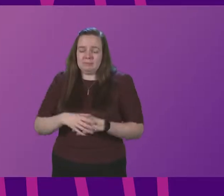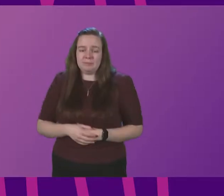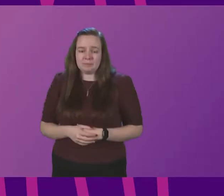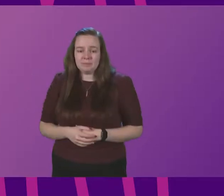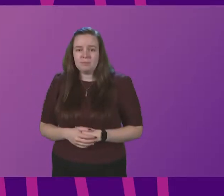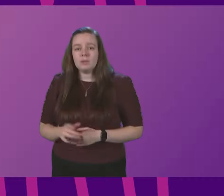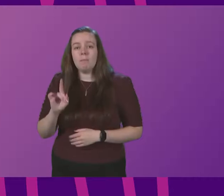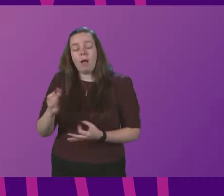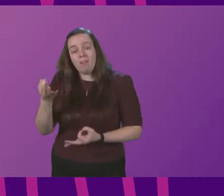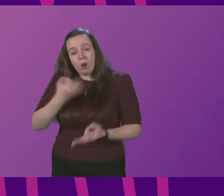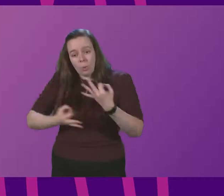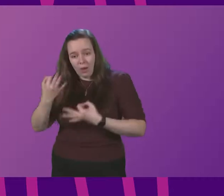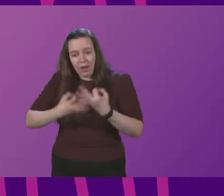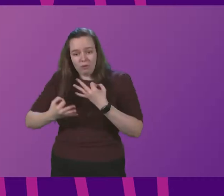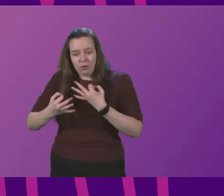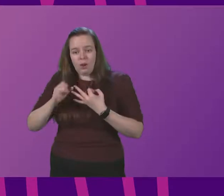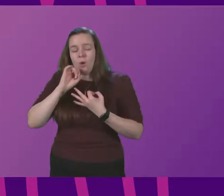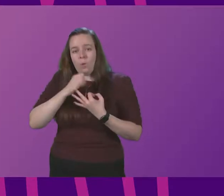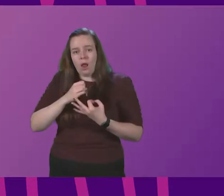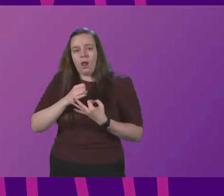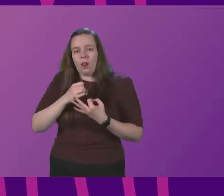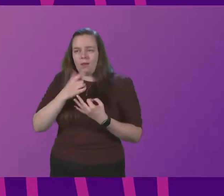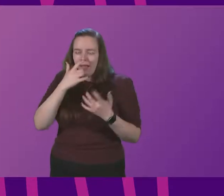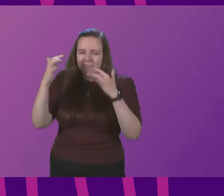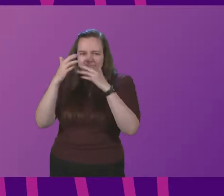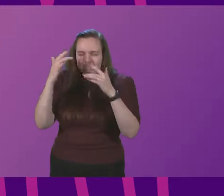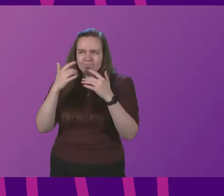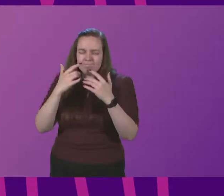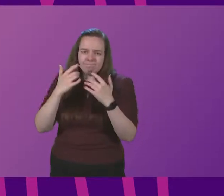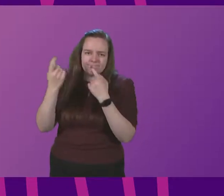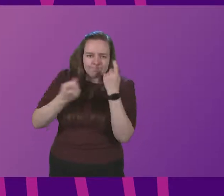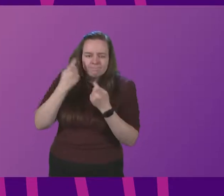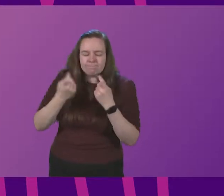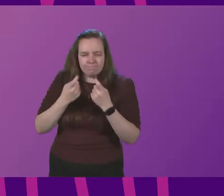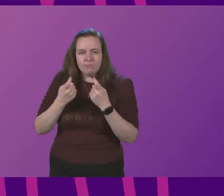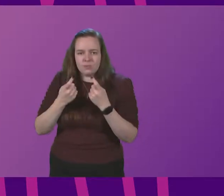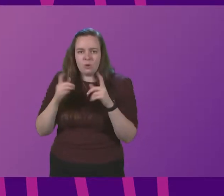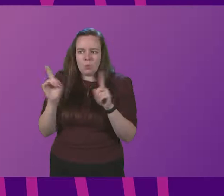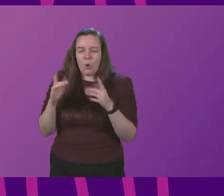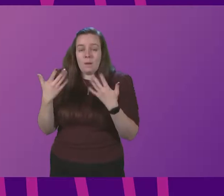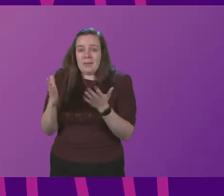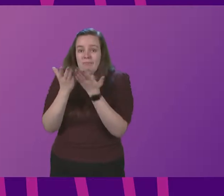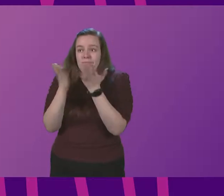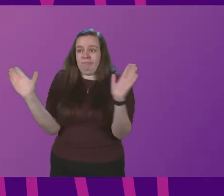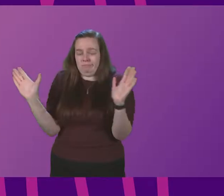The inquiry will be able to consider and reflect all that thinking under the broad remit that has